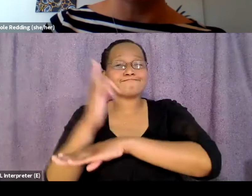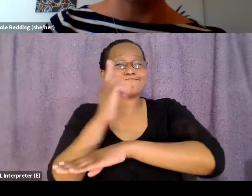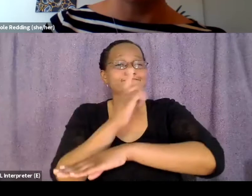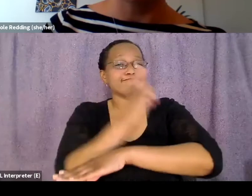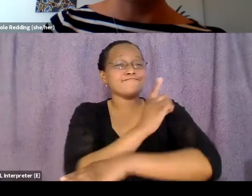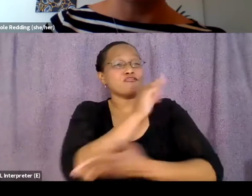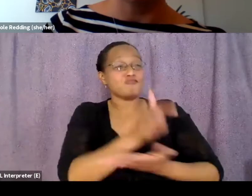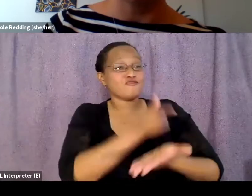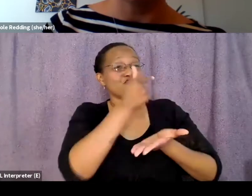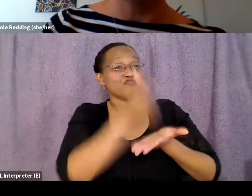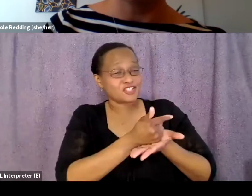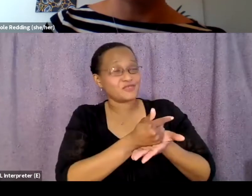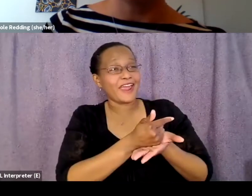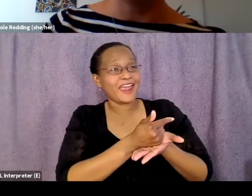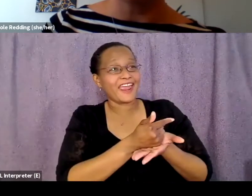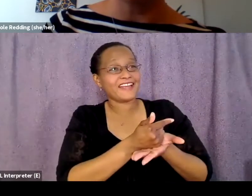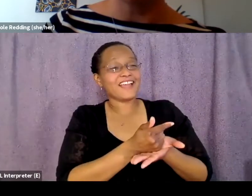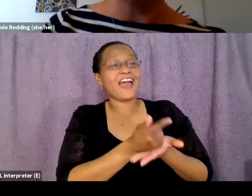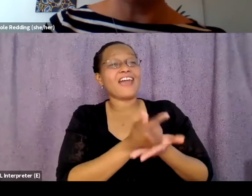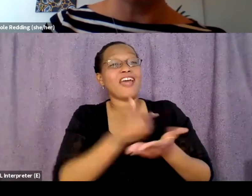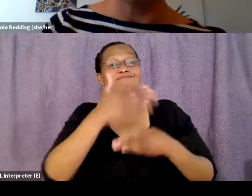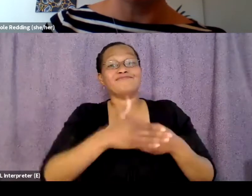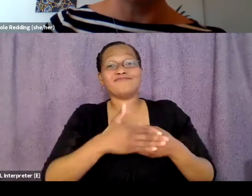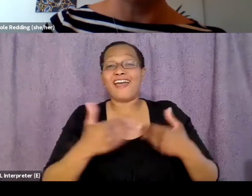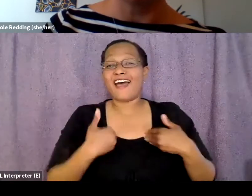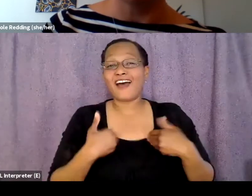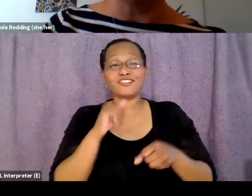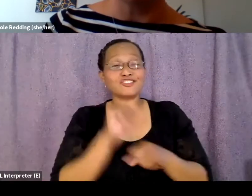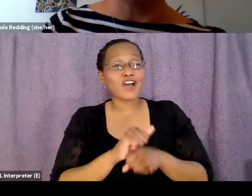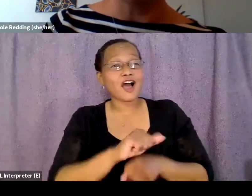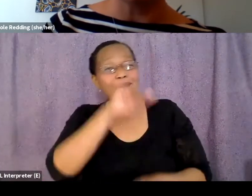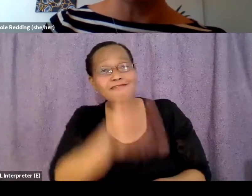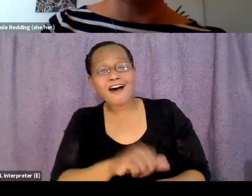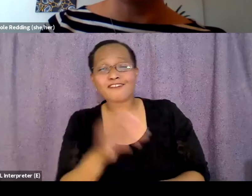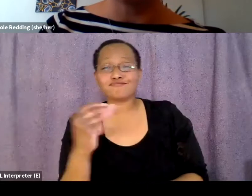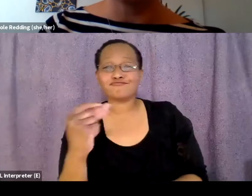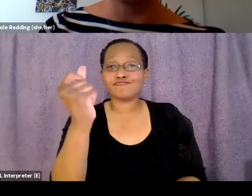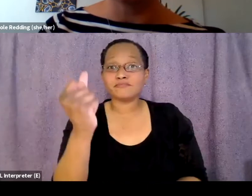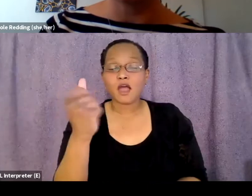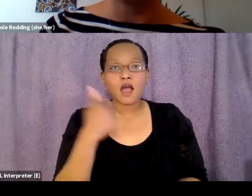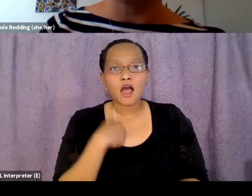Keah Brown: a job that I loved by the time the weekend was over, I didn't realize that